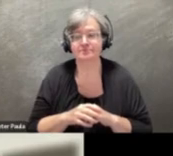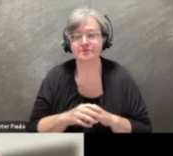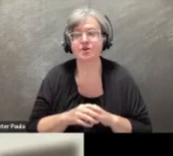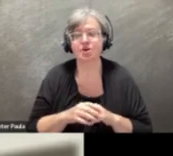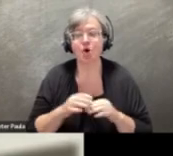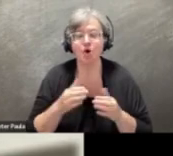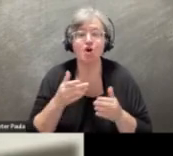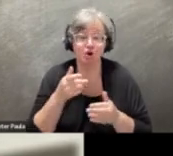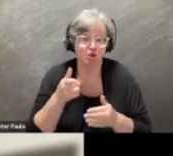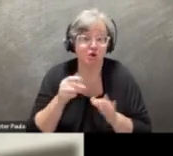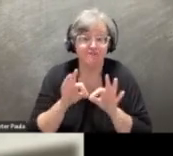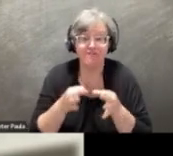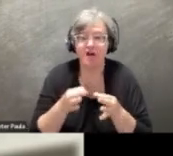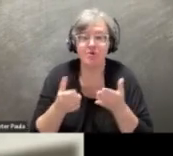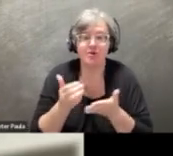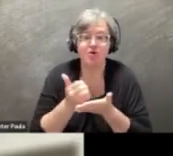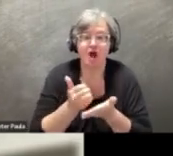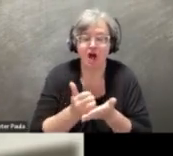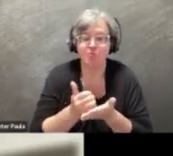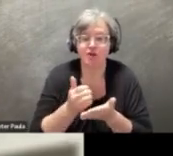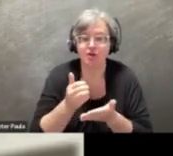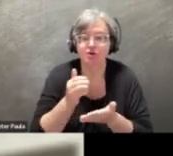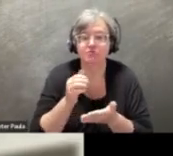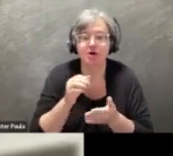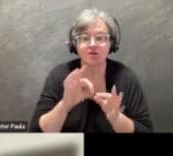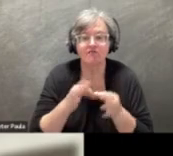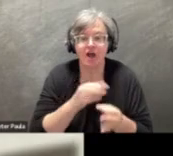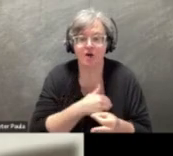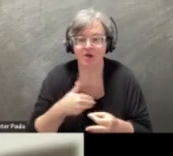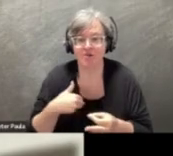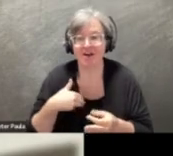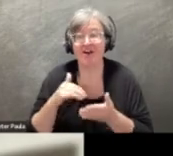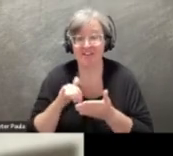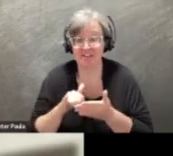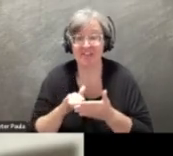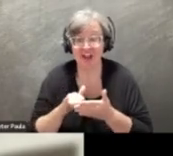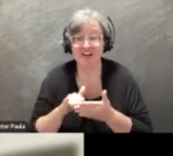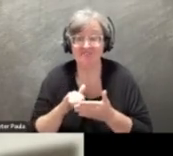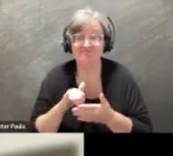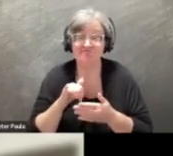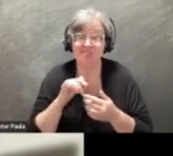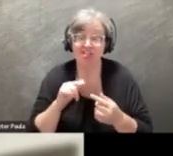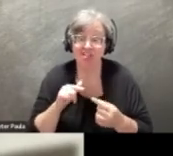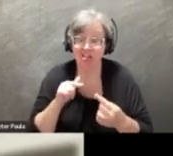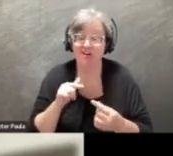right that, in of itself, can cause a form of trauma, and it's